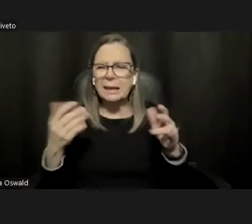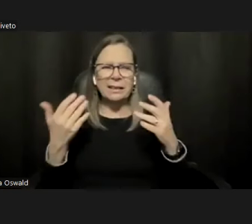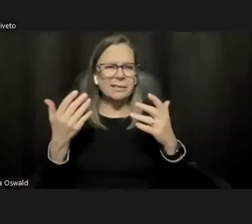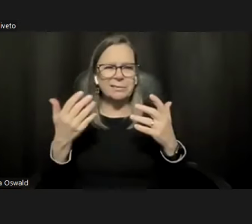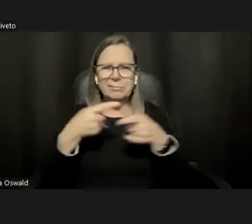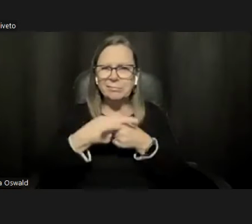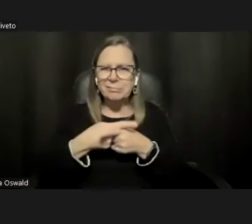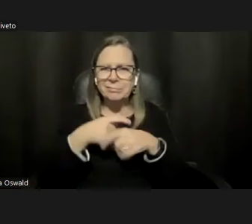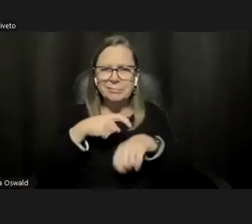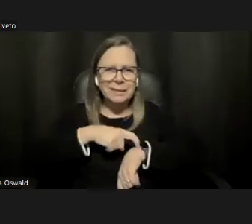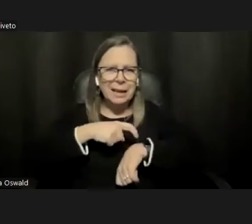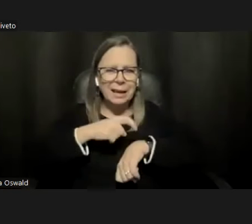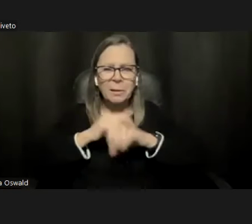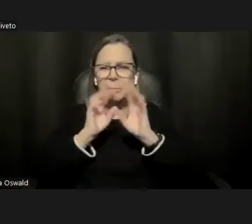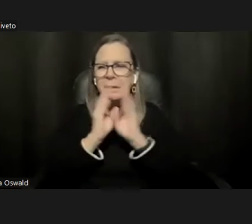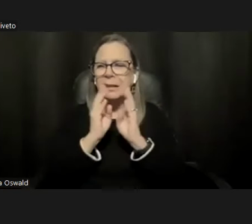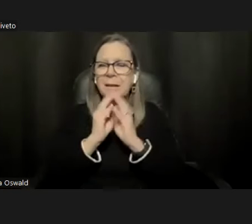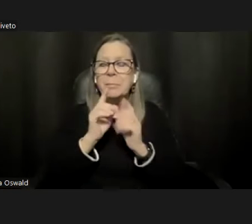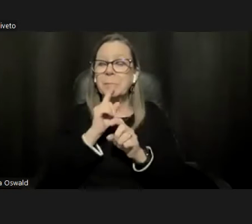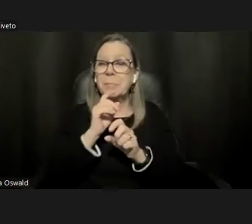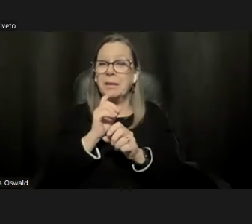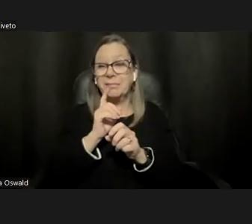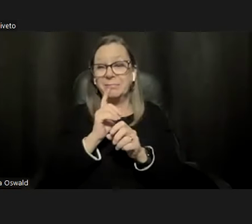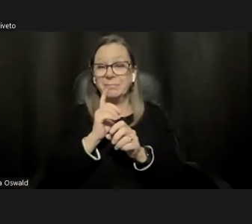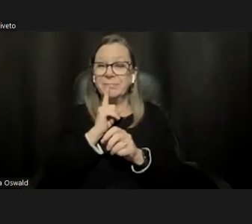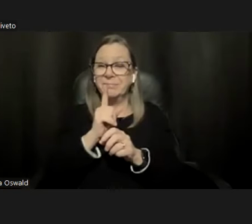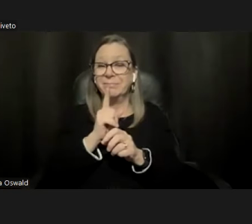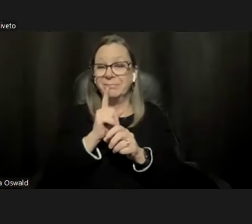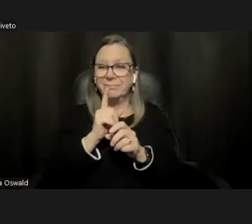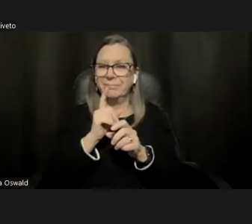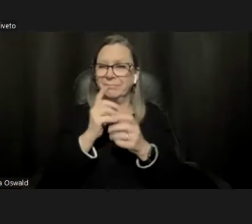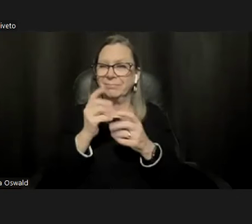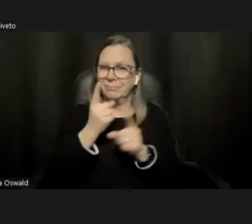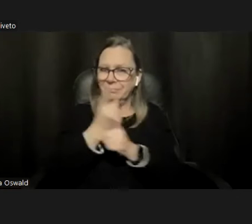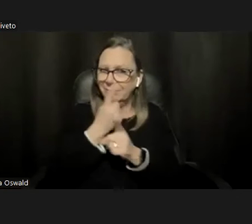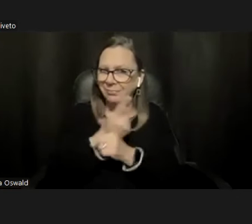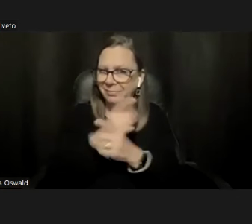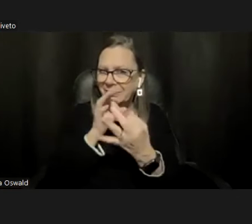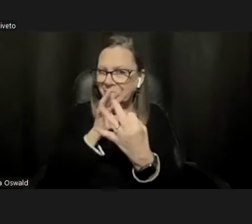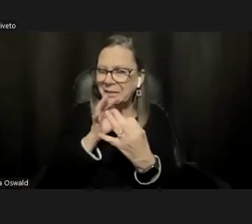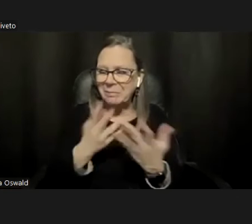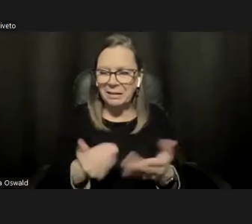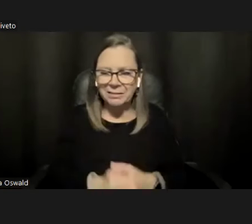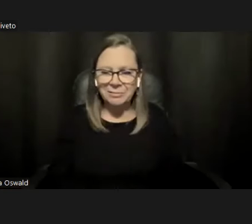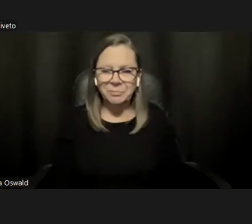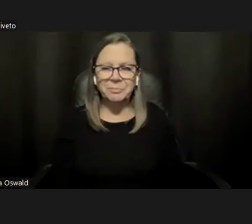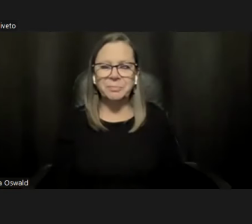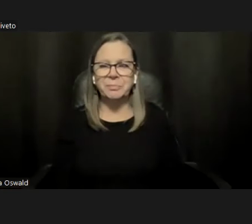just wanted to make sure we were actually getting your feedback and not just parts of